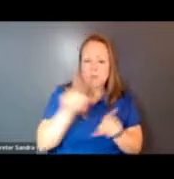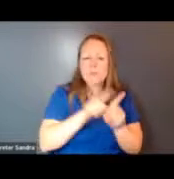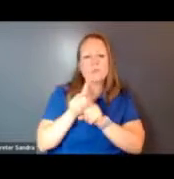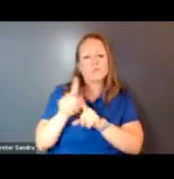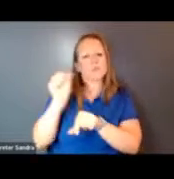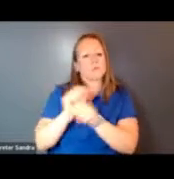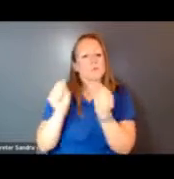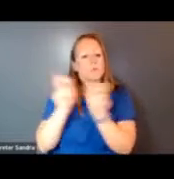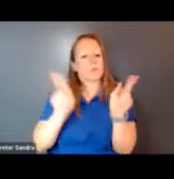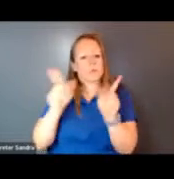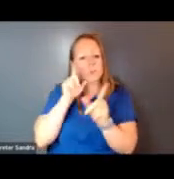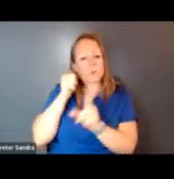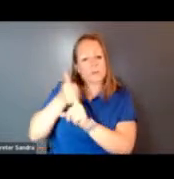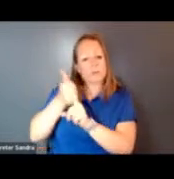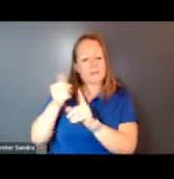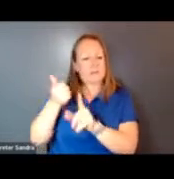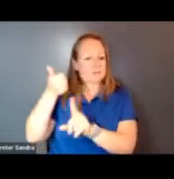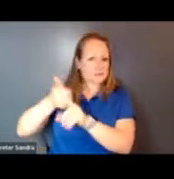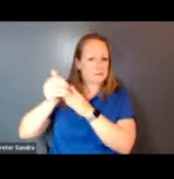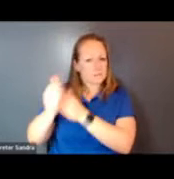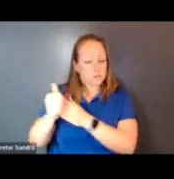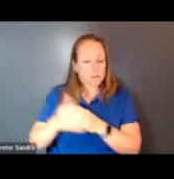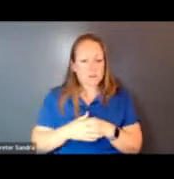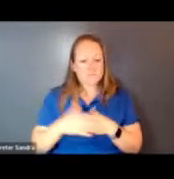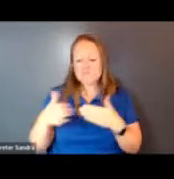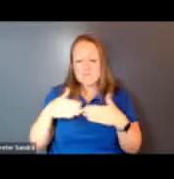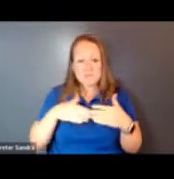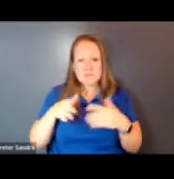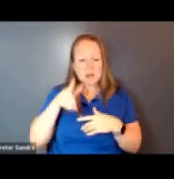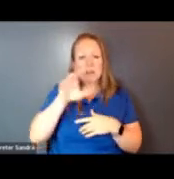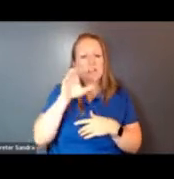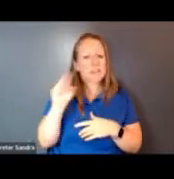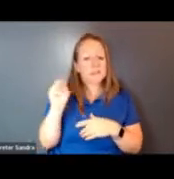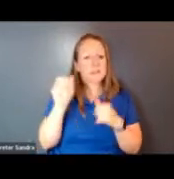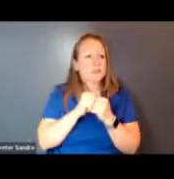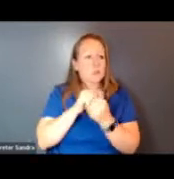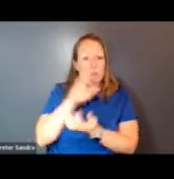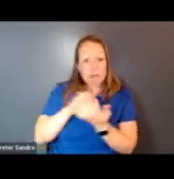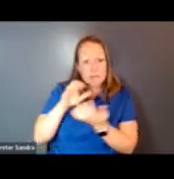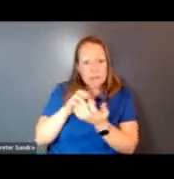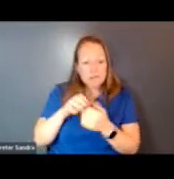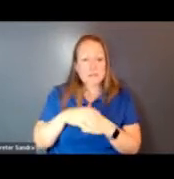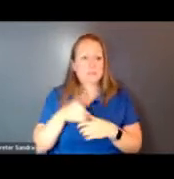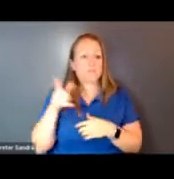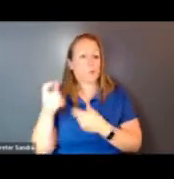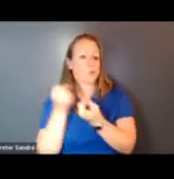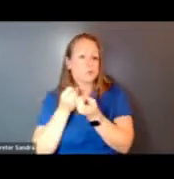important whether you're a case manager with a mixed caseload, if you are a support broker that only works with people who self